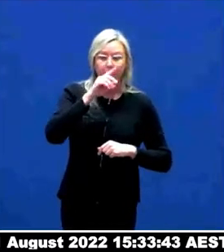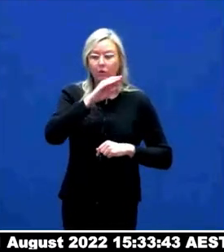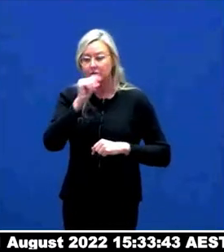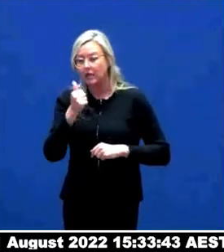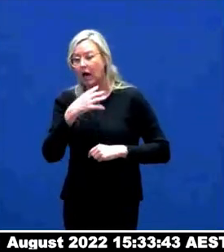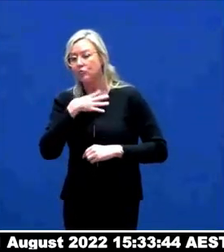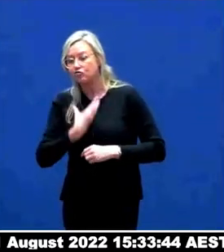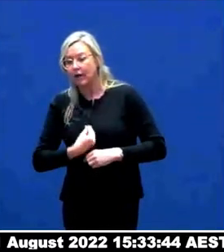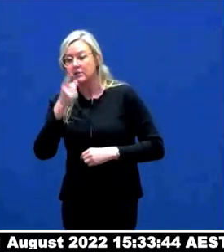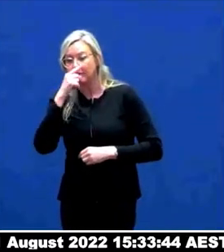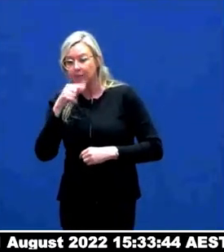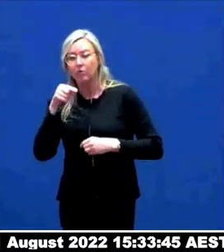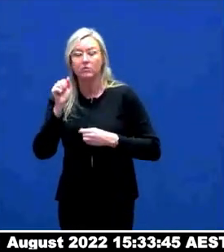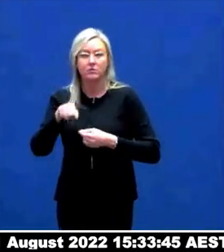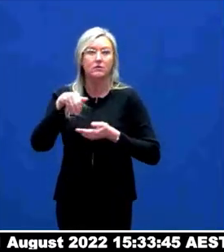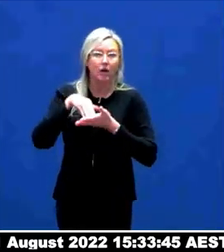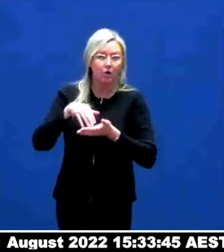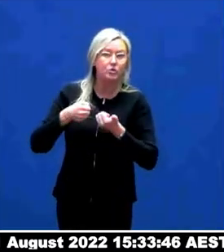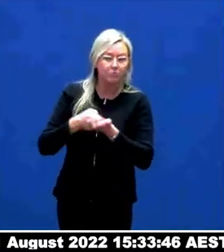through but, by and large, we're old and set in our ways.